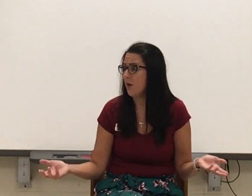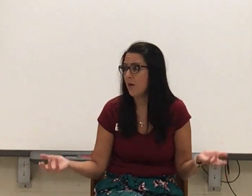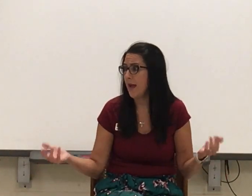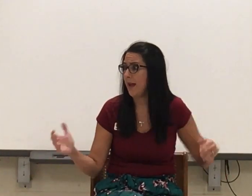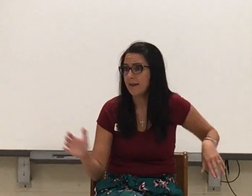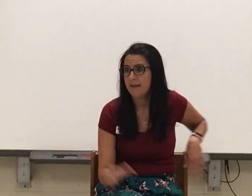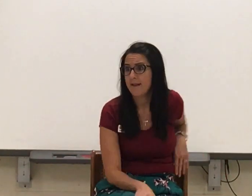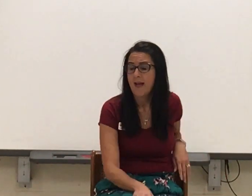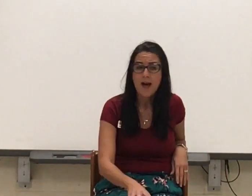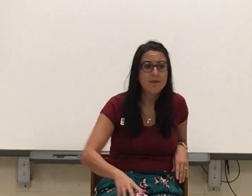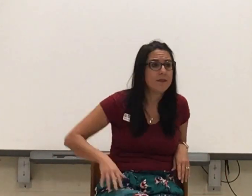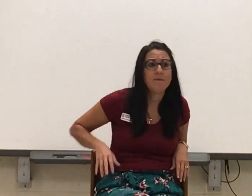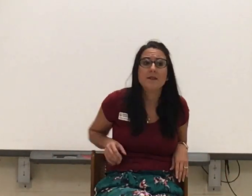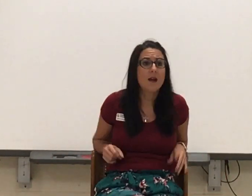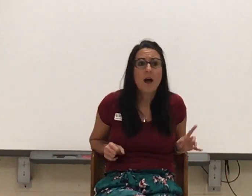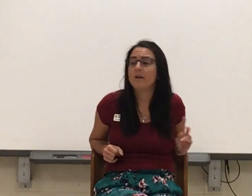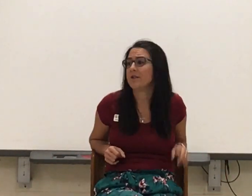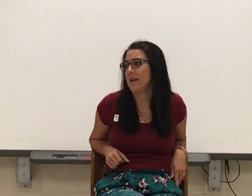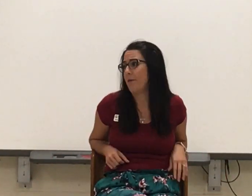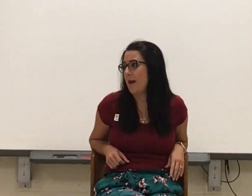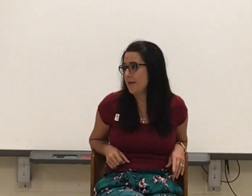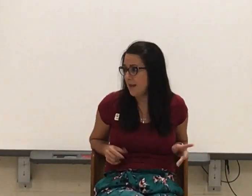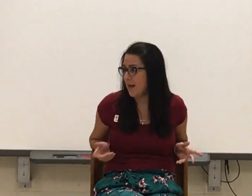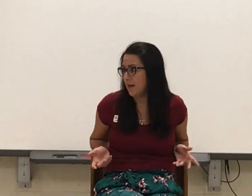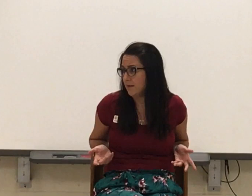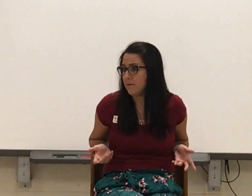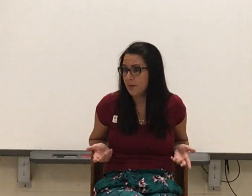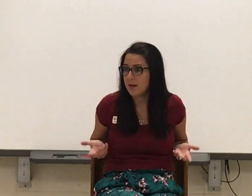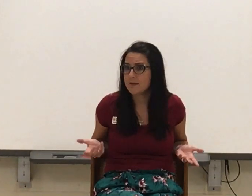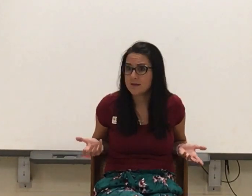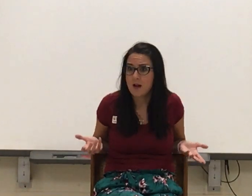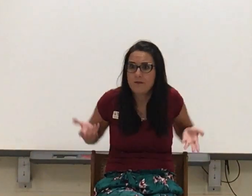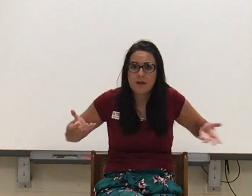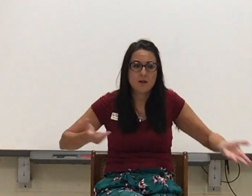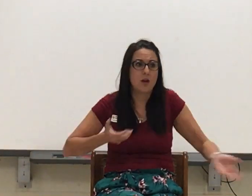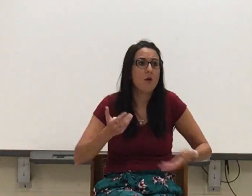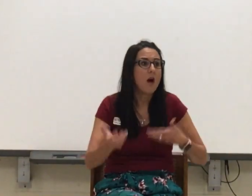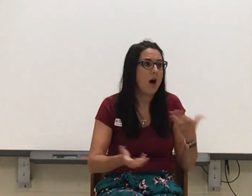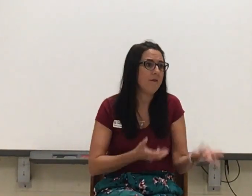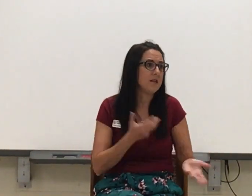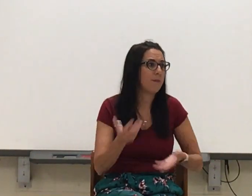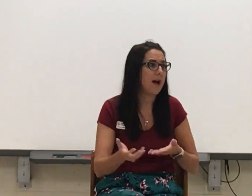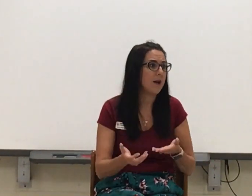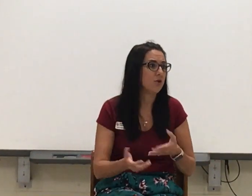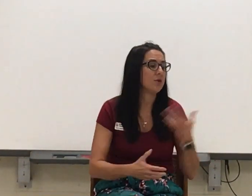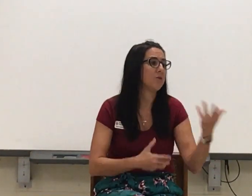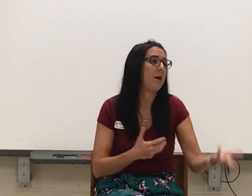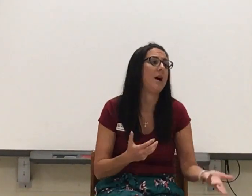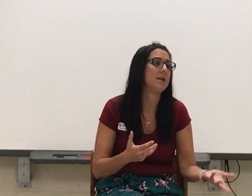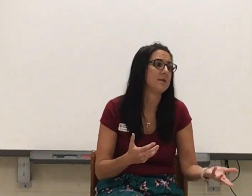that... oh wait... half of them did not understand what I said because it's obvious by your response